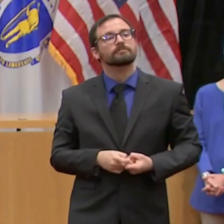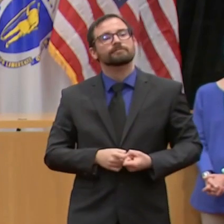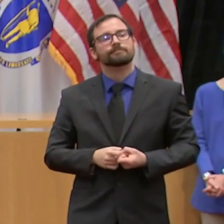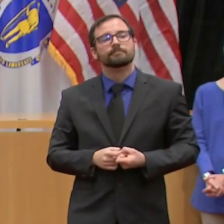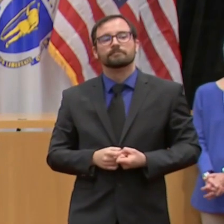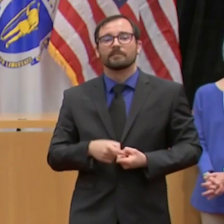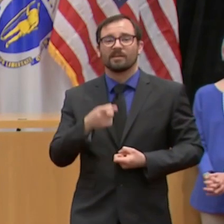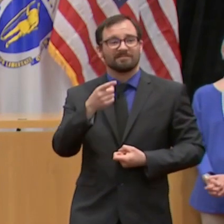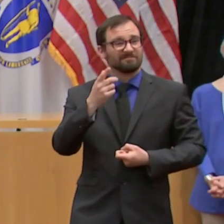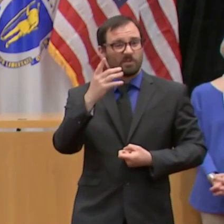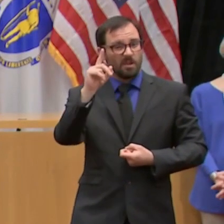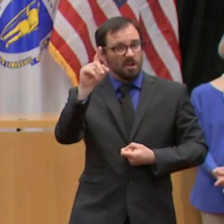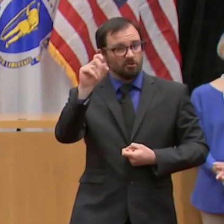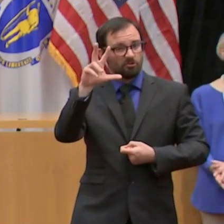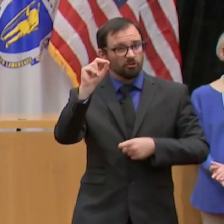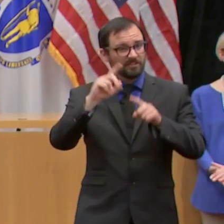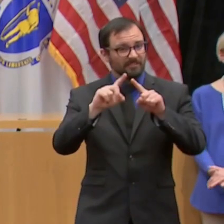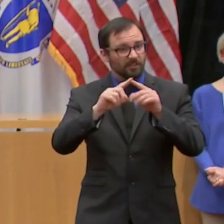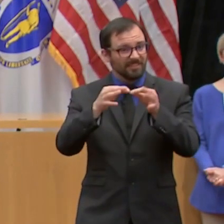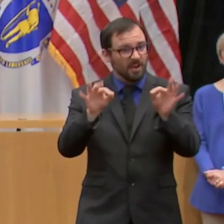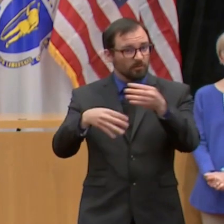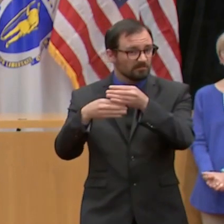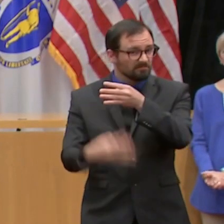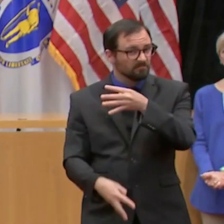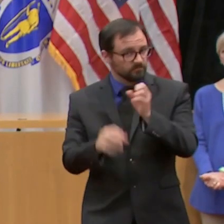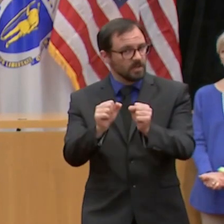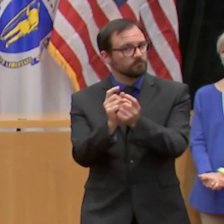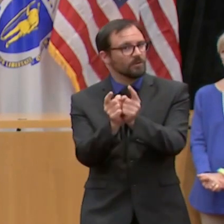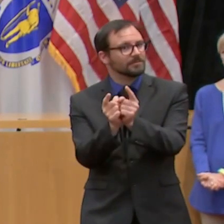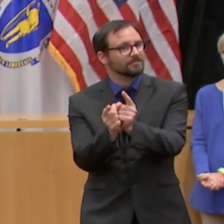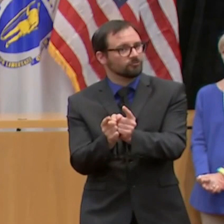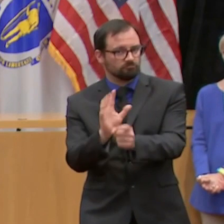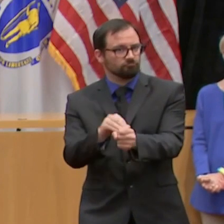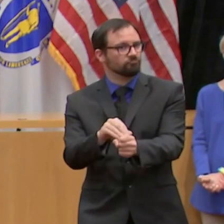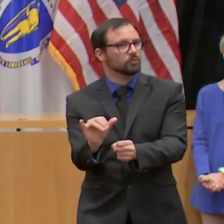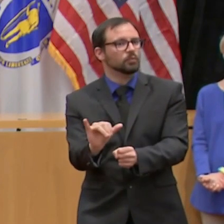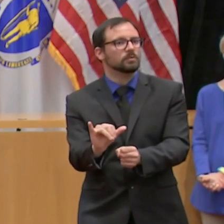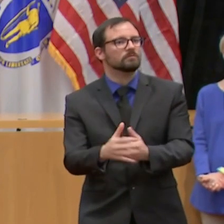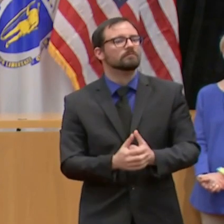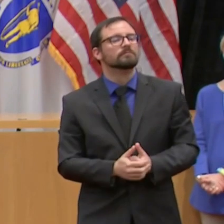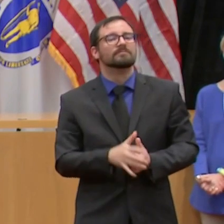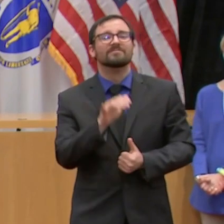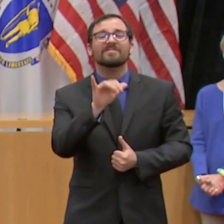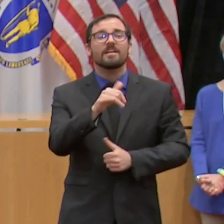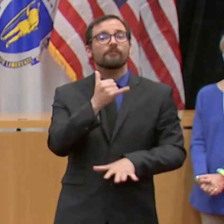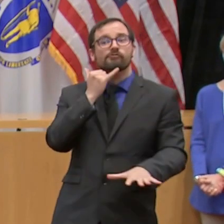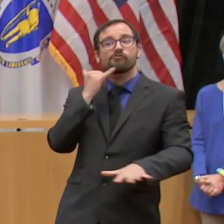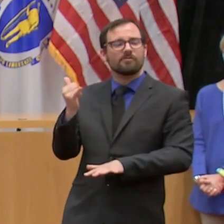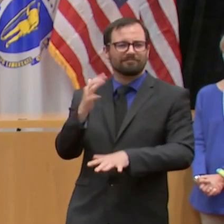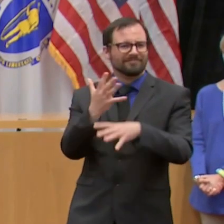ENGLISH AND SPANISH AND CAN PROVIDE TRANSLATION IN MORE THAN 130 LANGUAGES.